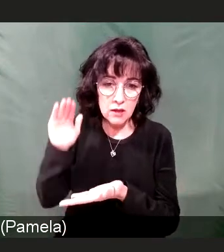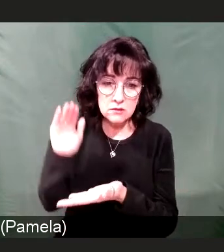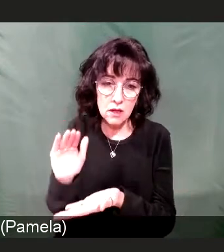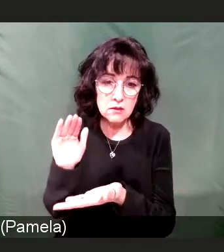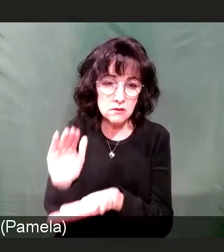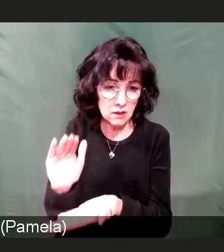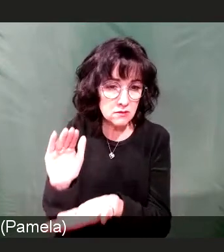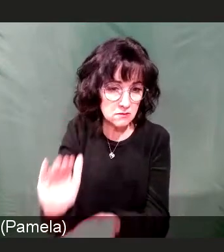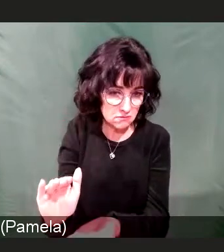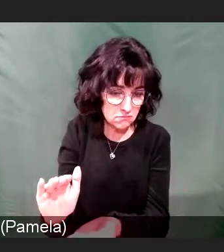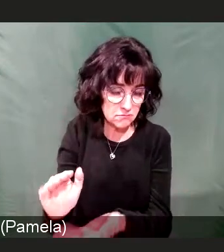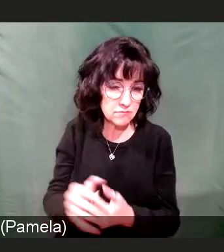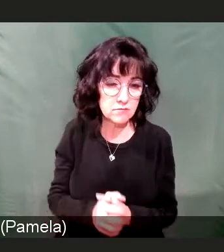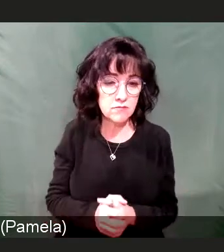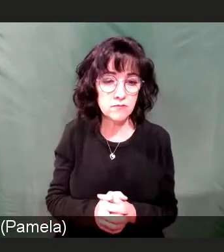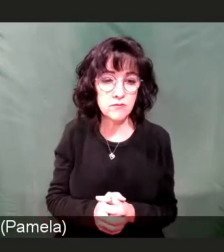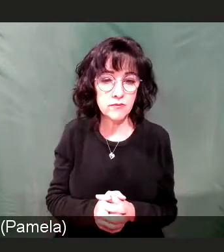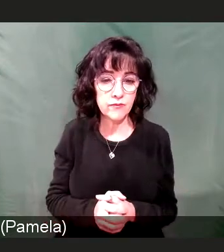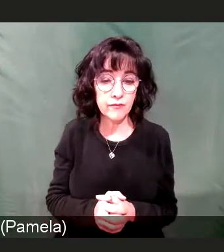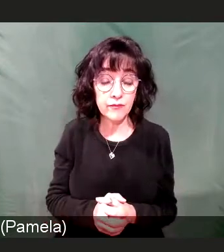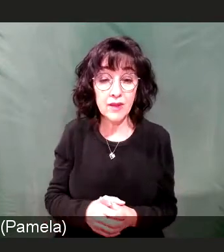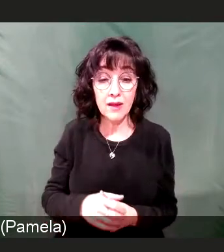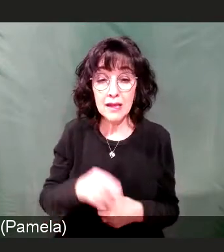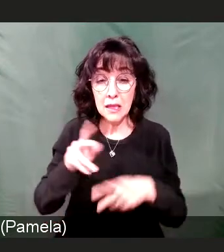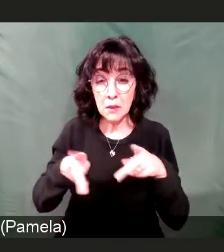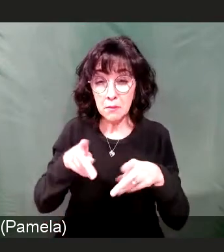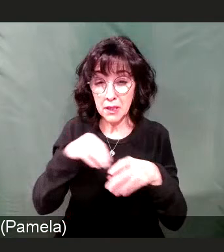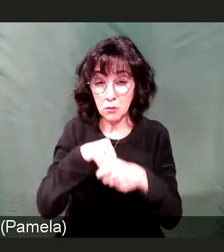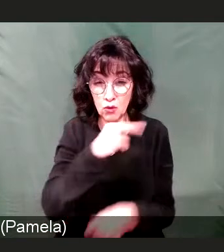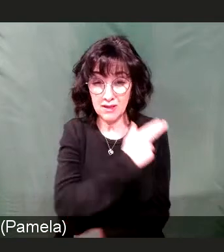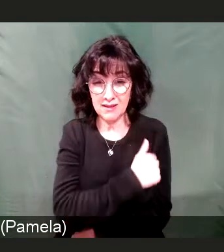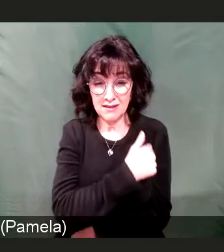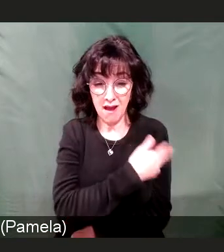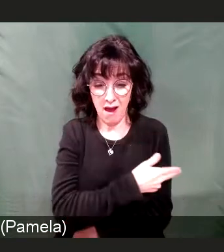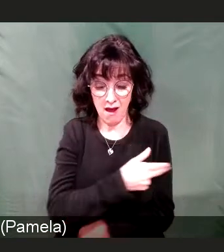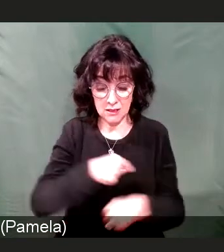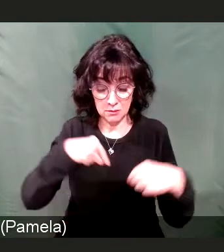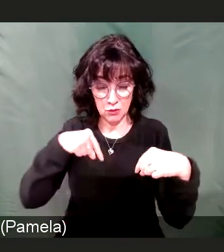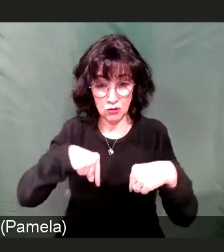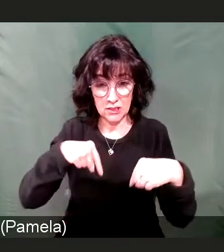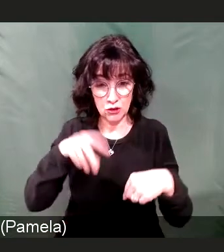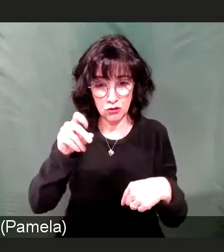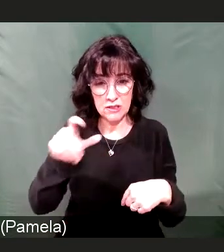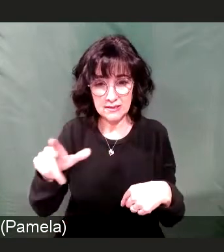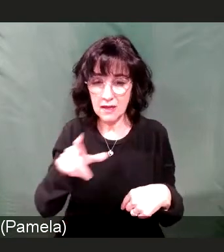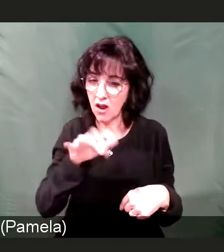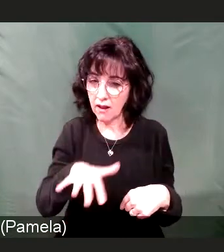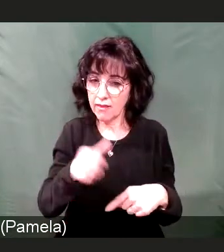The hospitalizations in Delaware had another peak that occurred around the middle of January